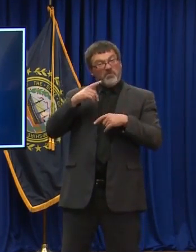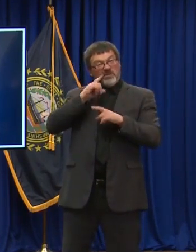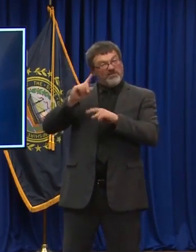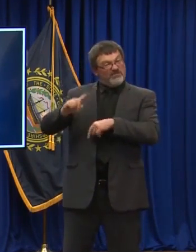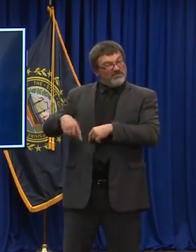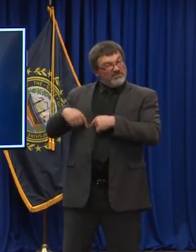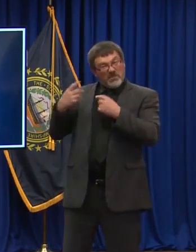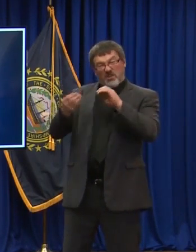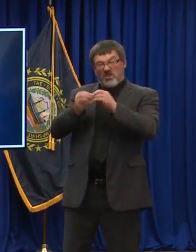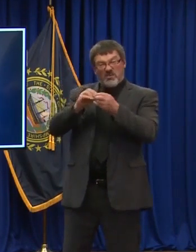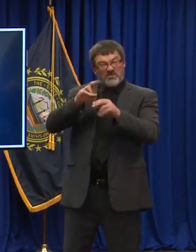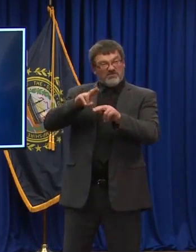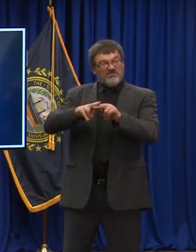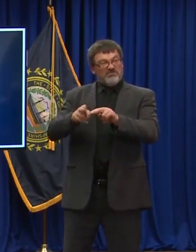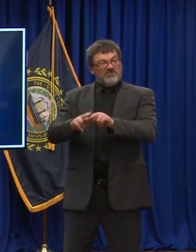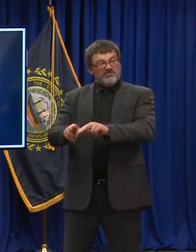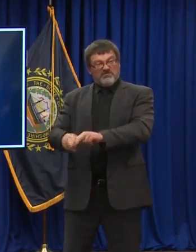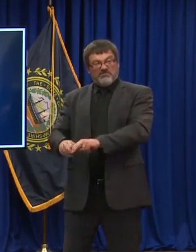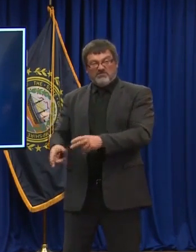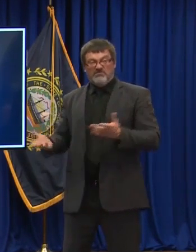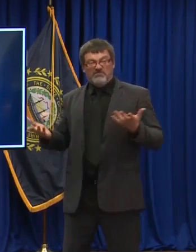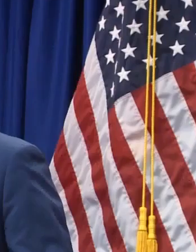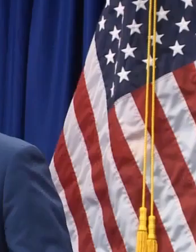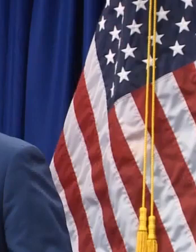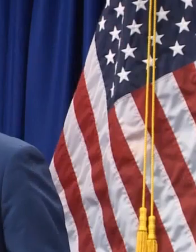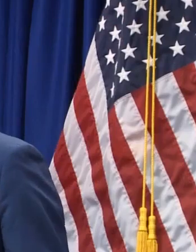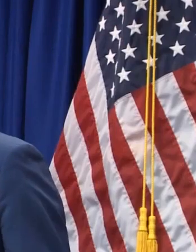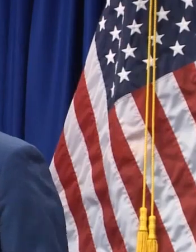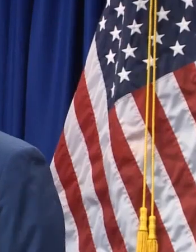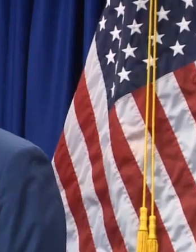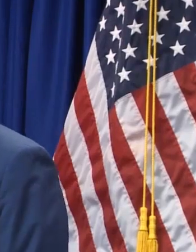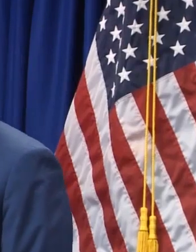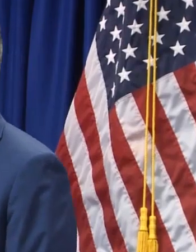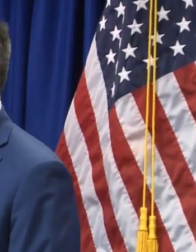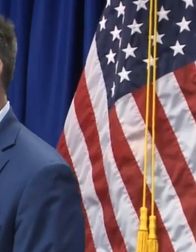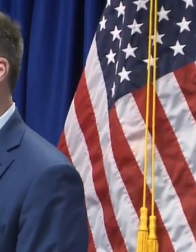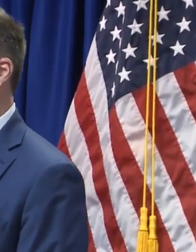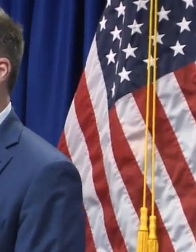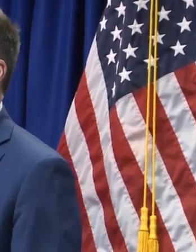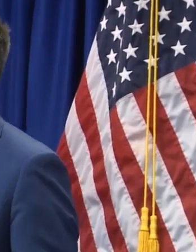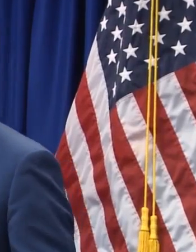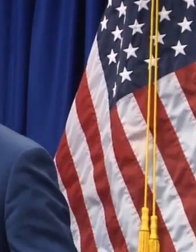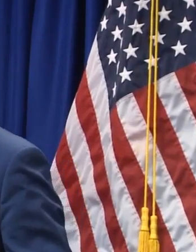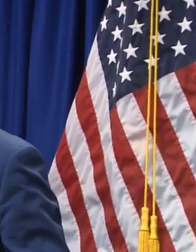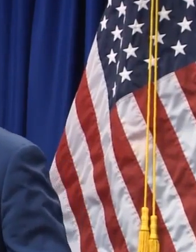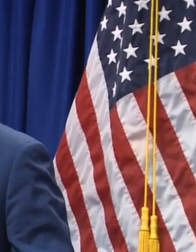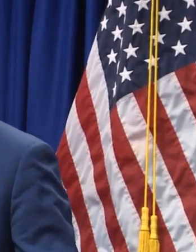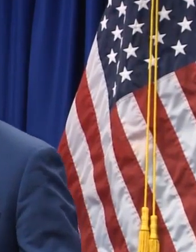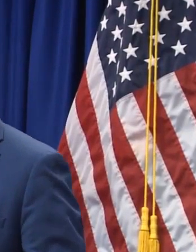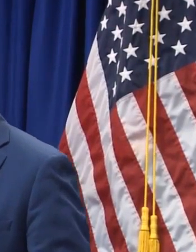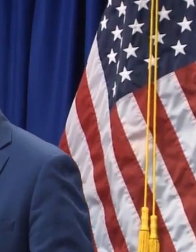FOR ME IT WOULD BE AN EXPONENTIAL GROWTH OR EXPONENTIAL EVIDENCE THAT THERE’S SIGNIFICANT COMMUNITY TRANSMISSION.